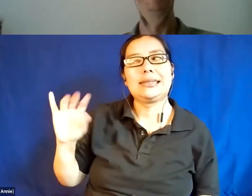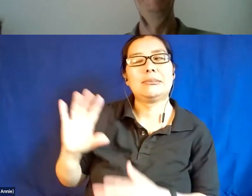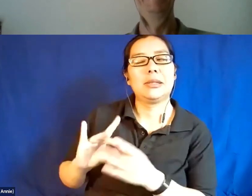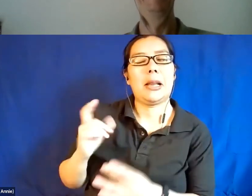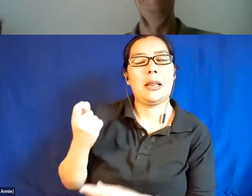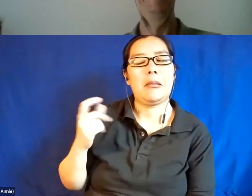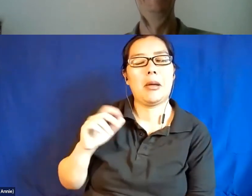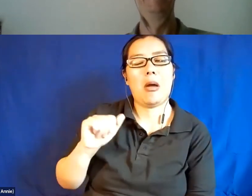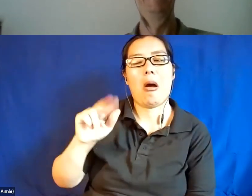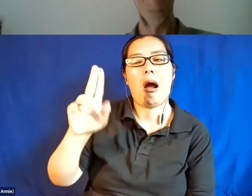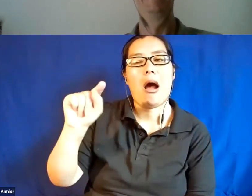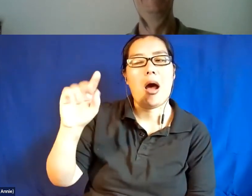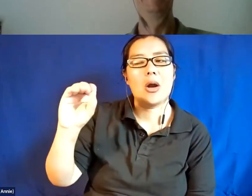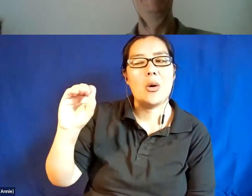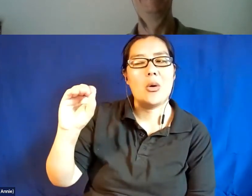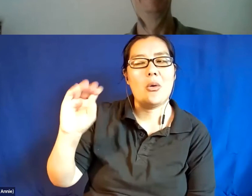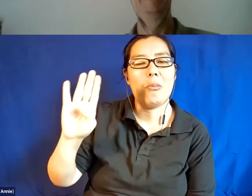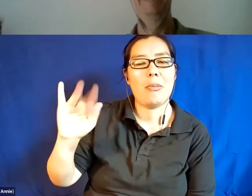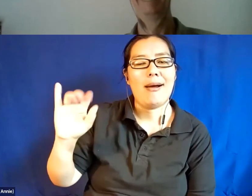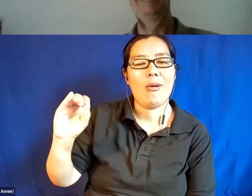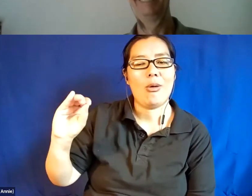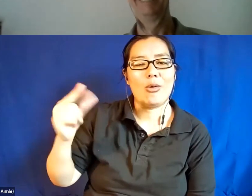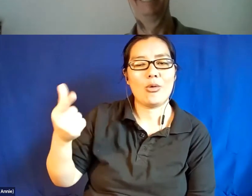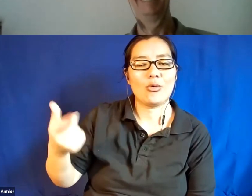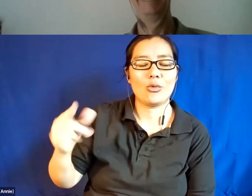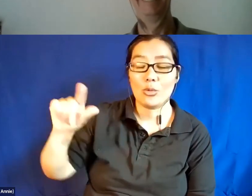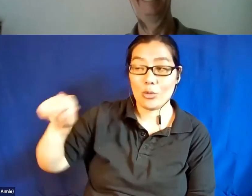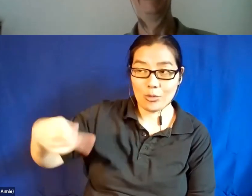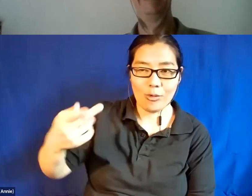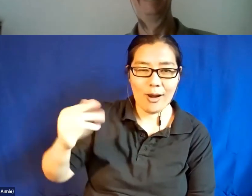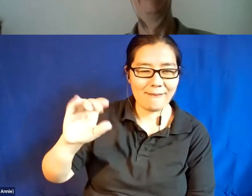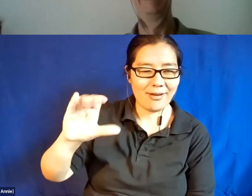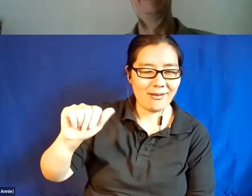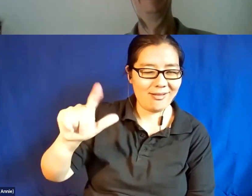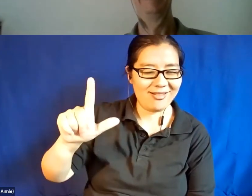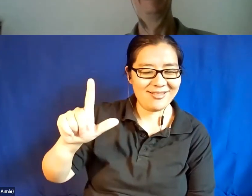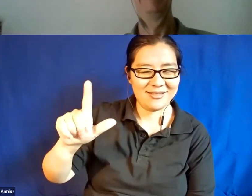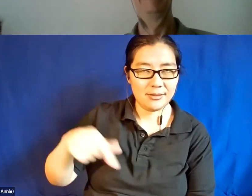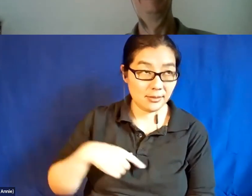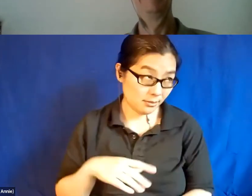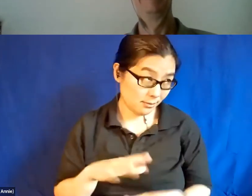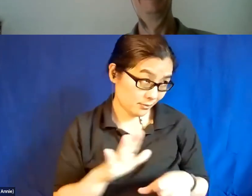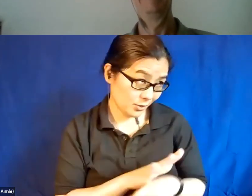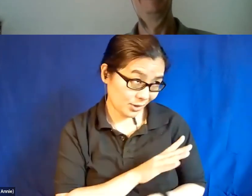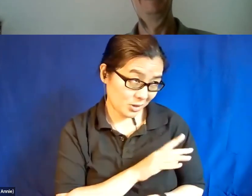Slightly or totally? Anyways, so there's -- there were a